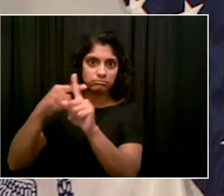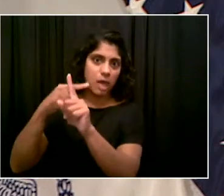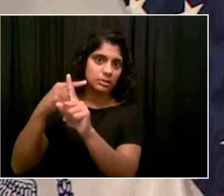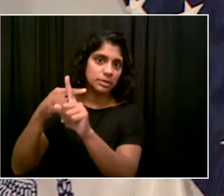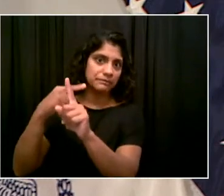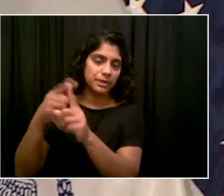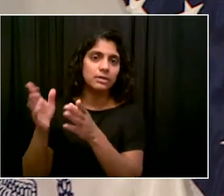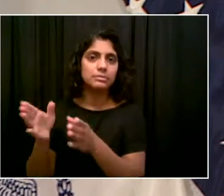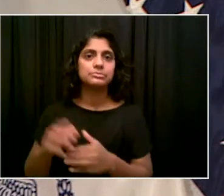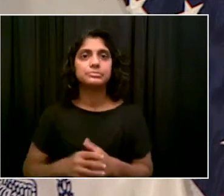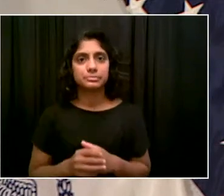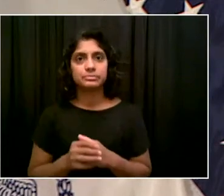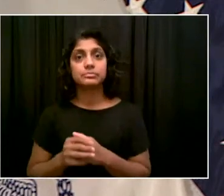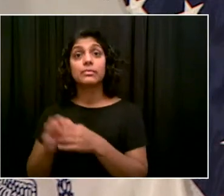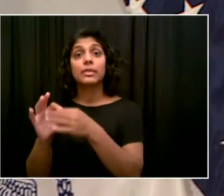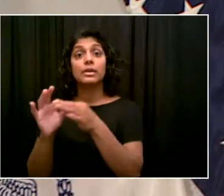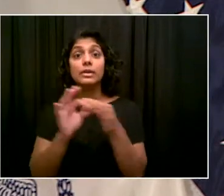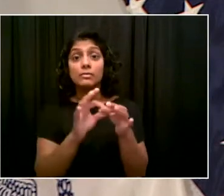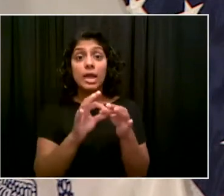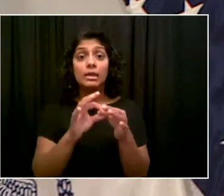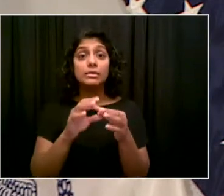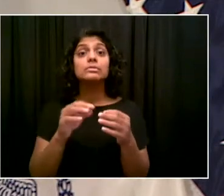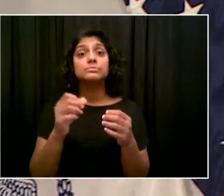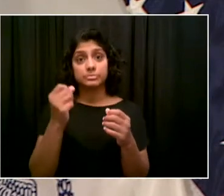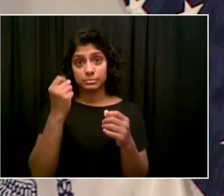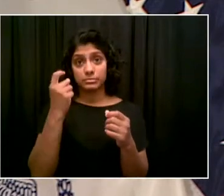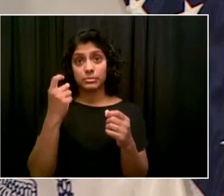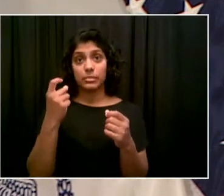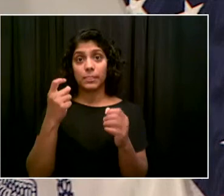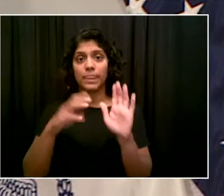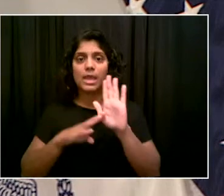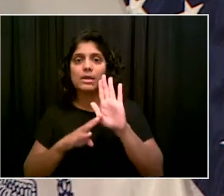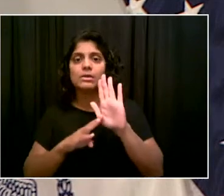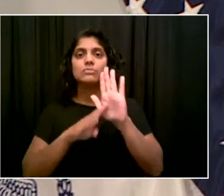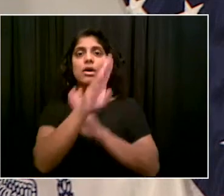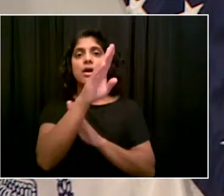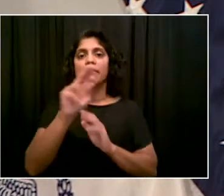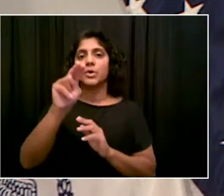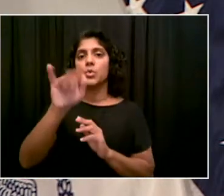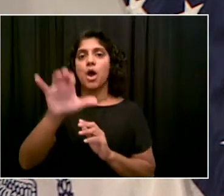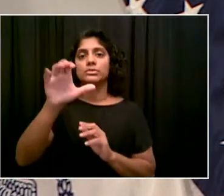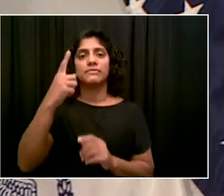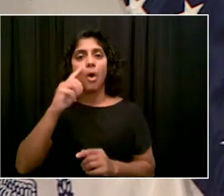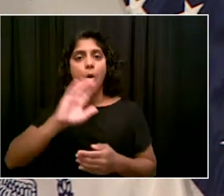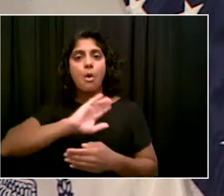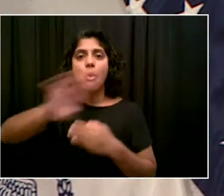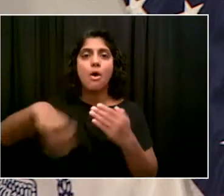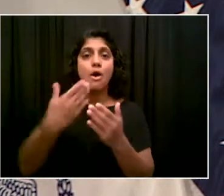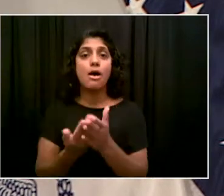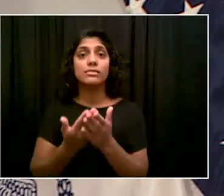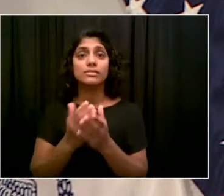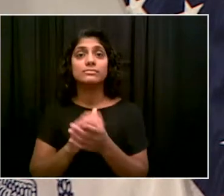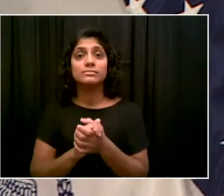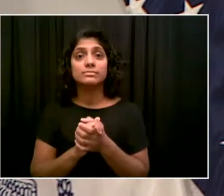ABOUT RECOVERY.